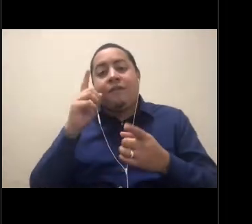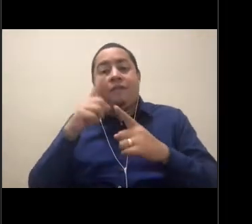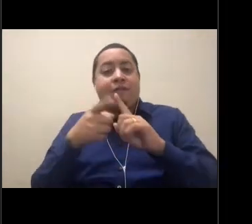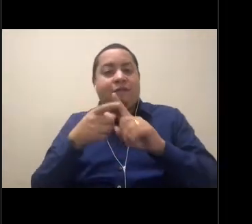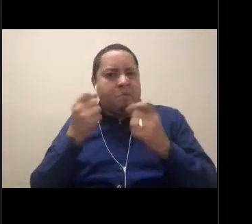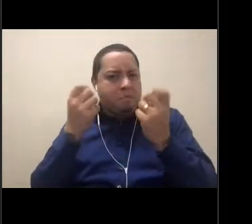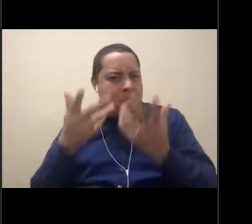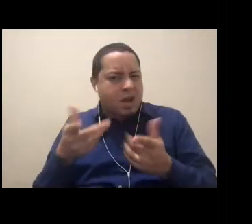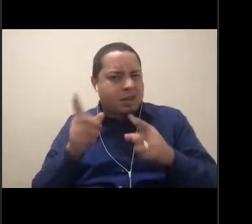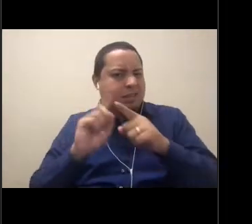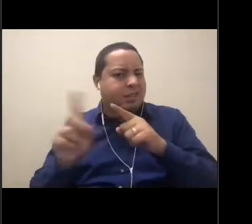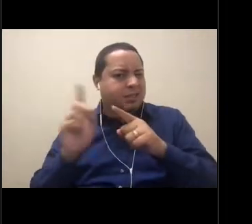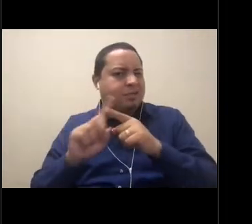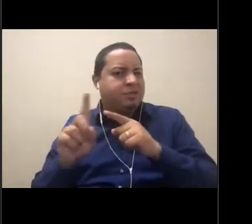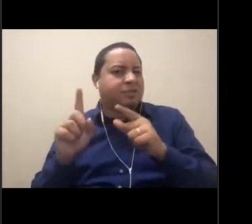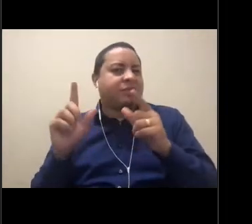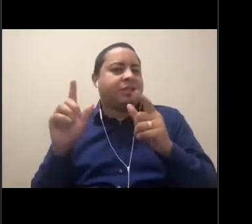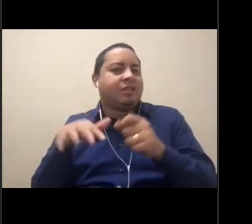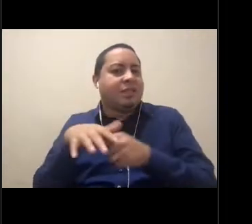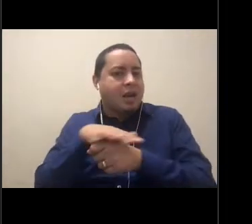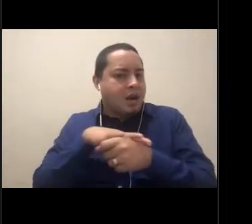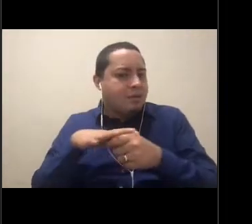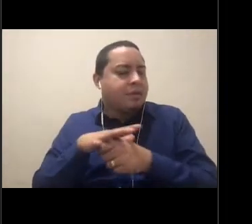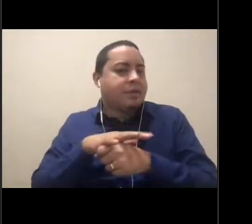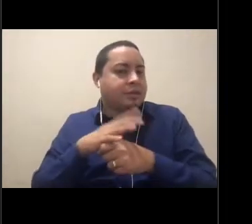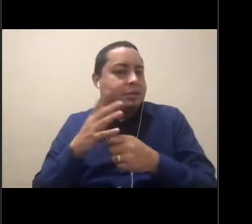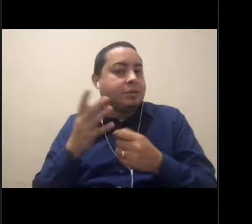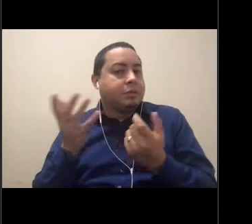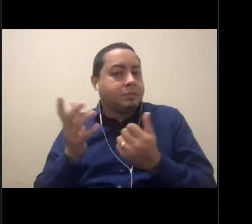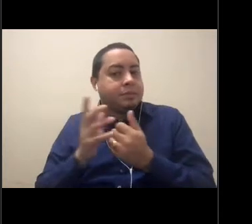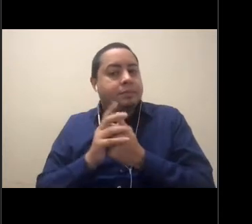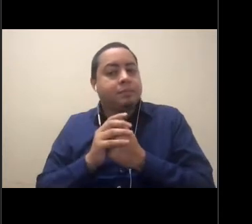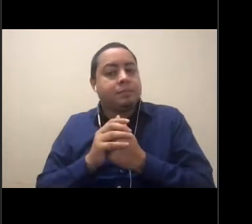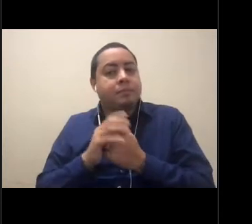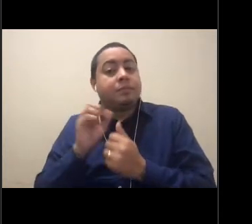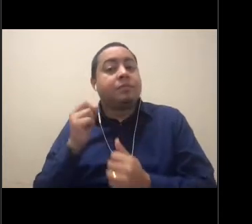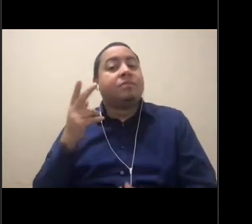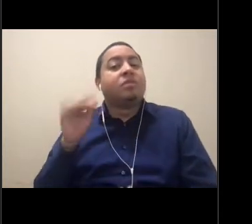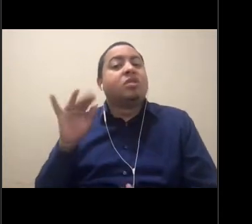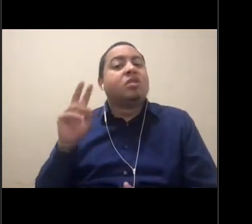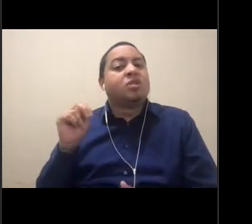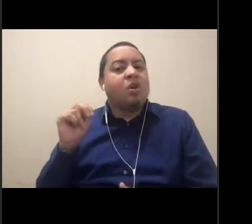So, but yeah, I think a lot of the folks are saying and Sean just says, "'Cause that's where the satellites are.